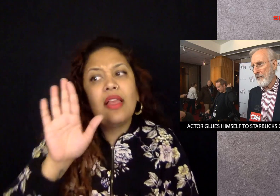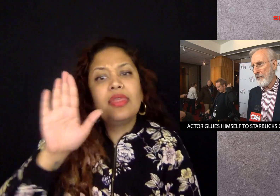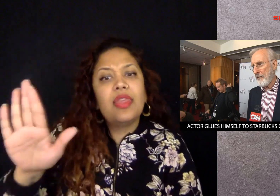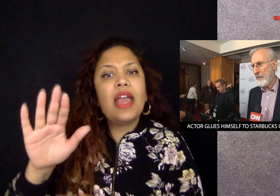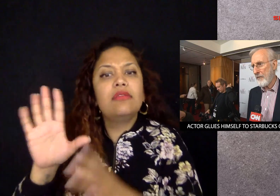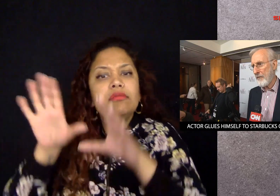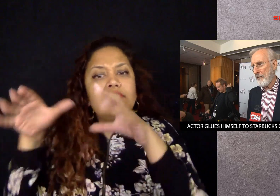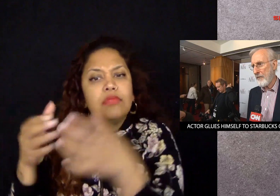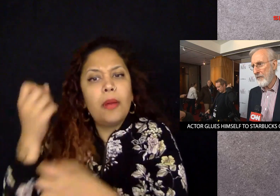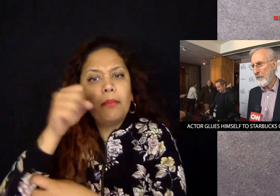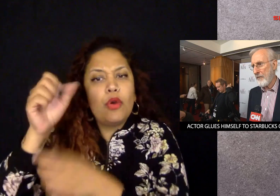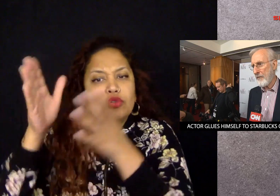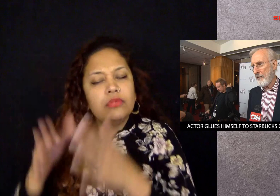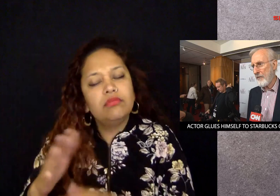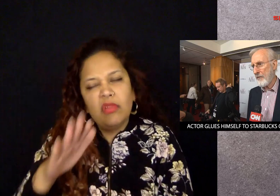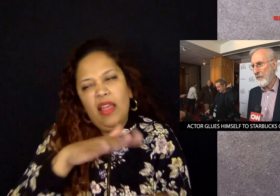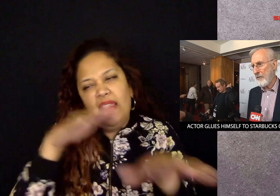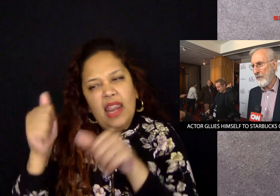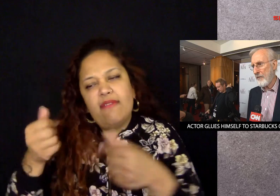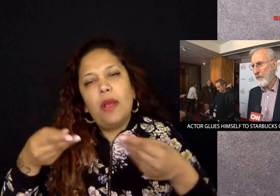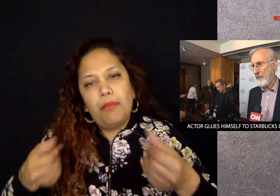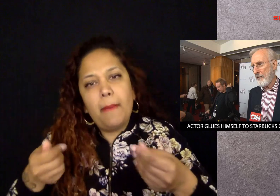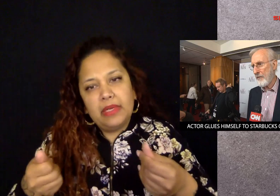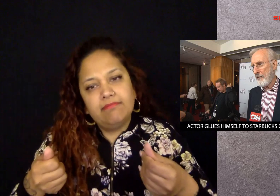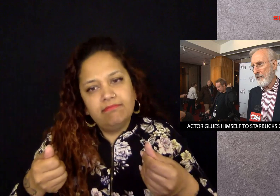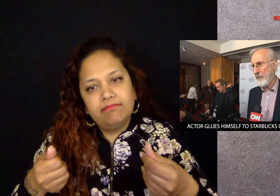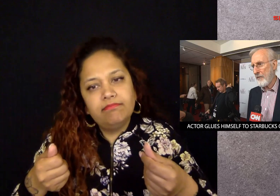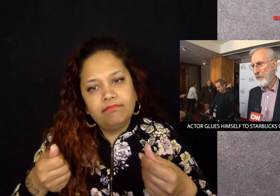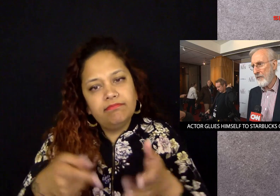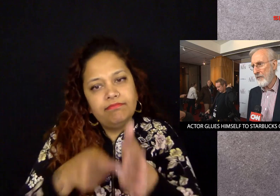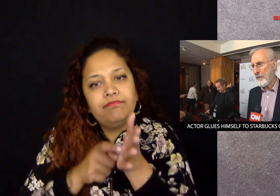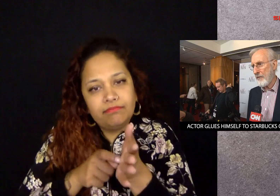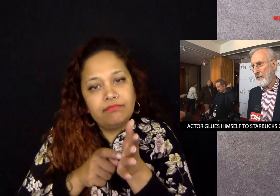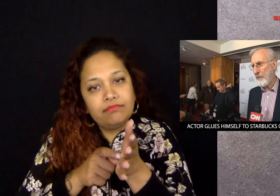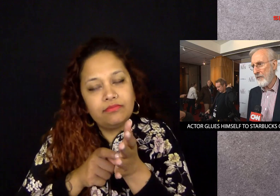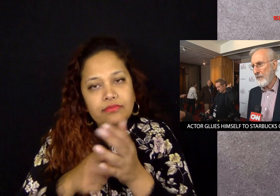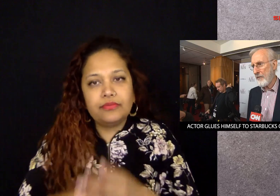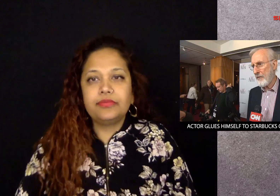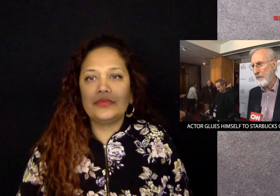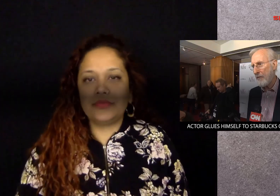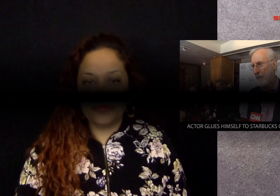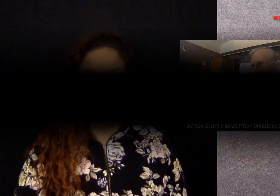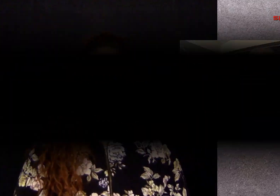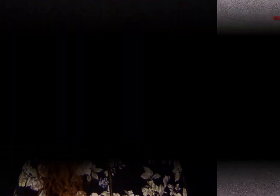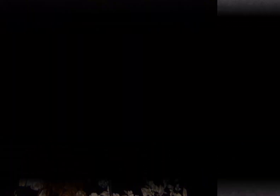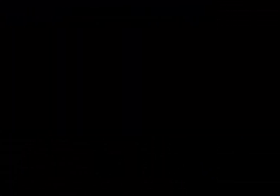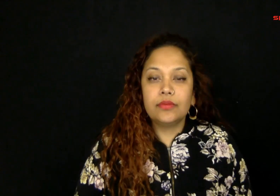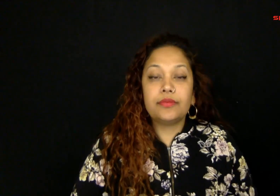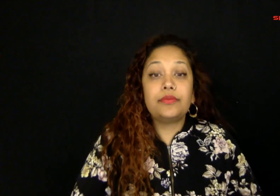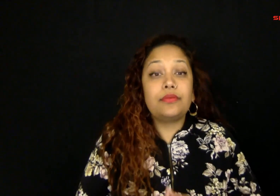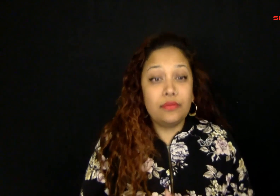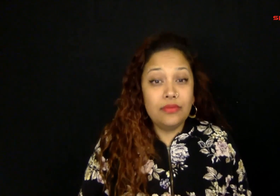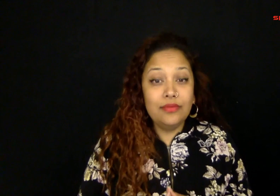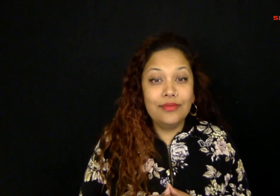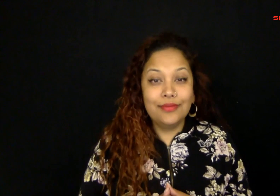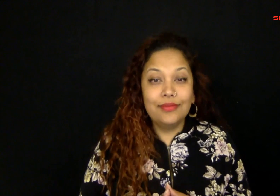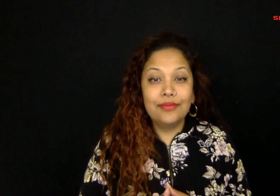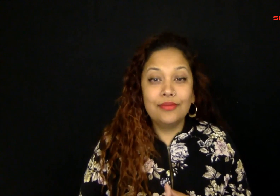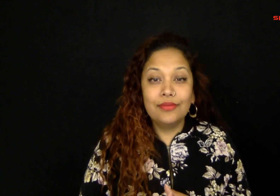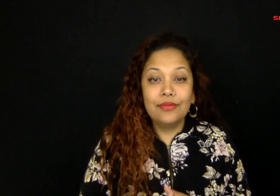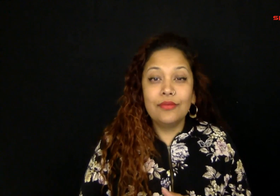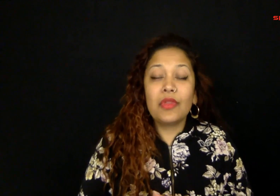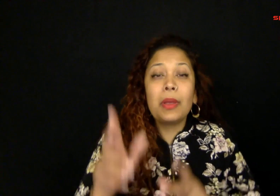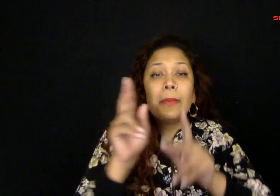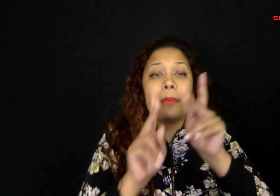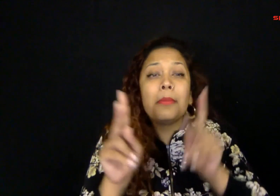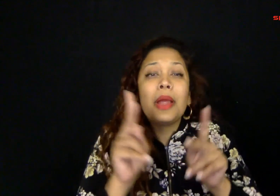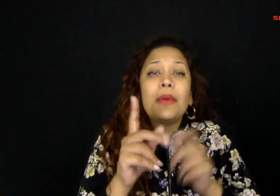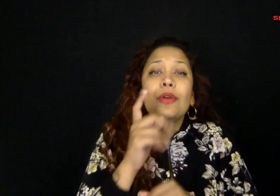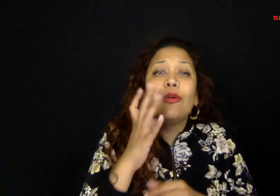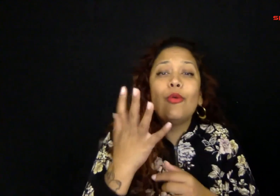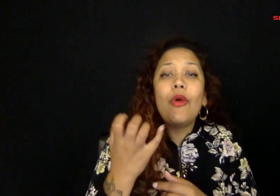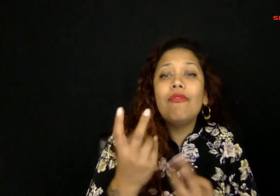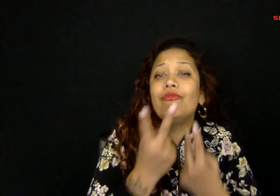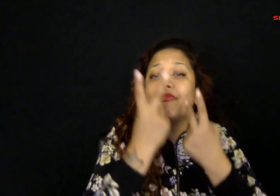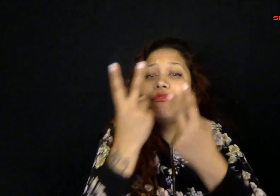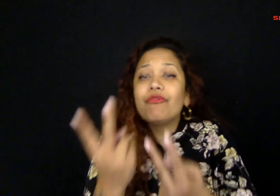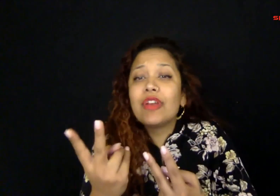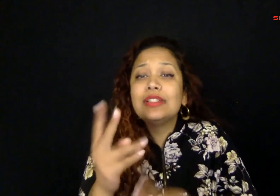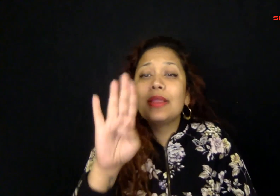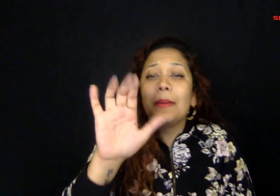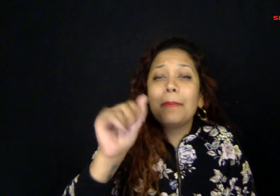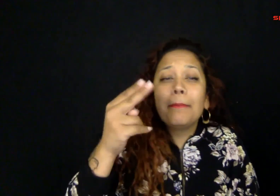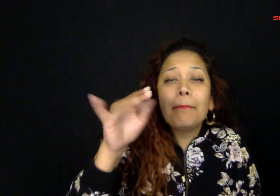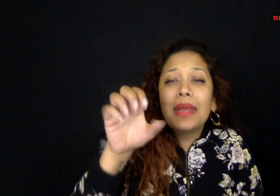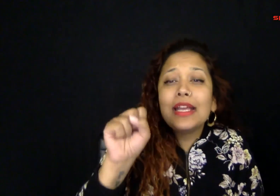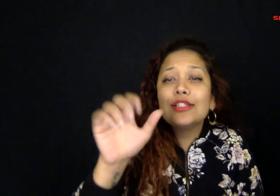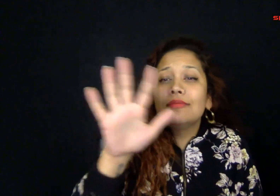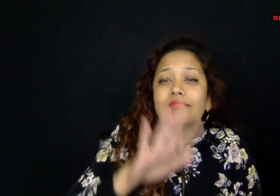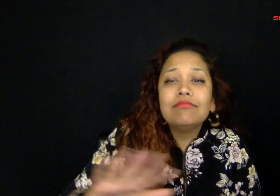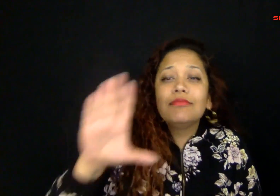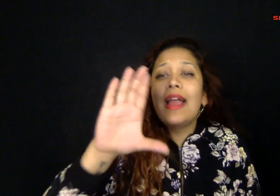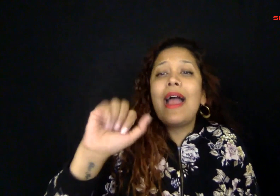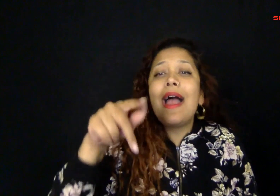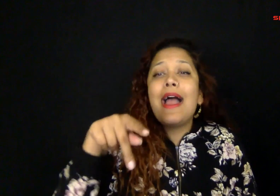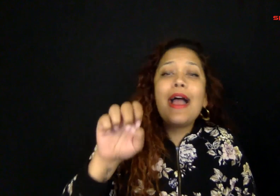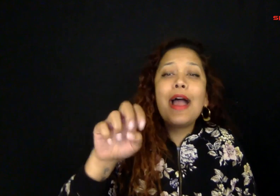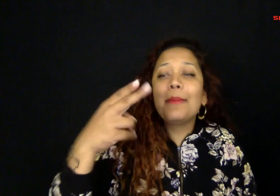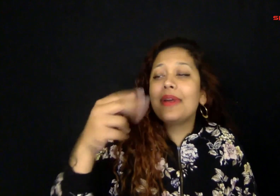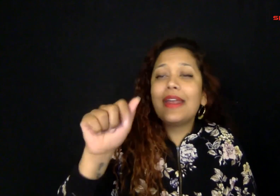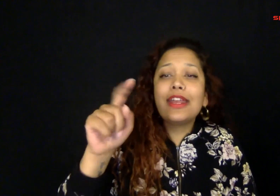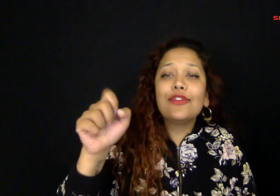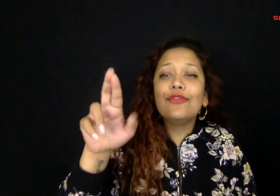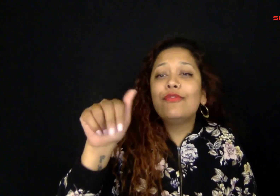to the scene and told Cromwell and his fellow protesters to vacate the property